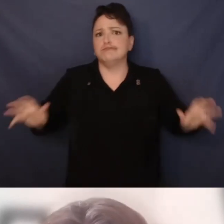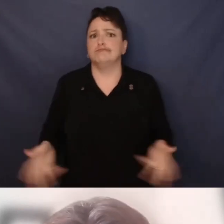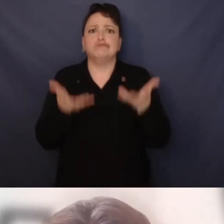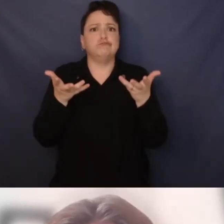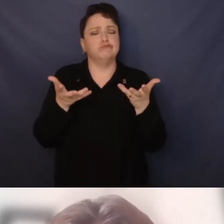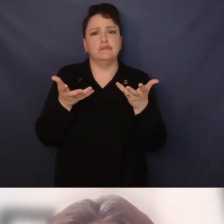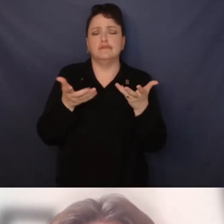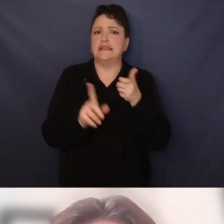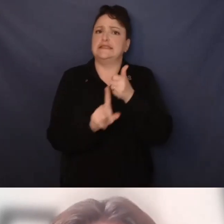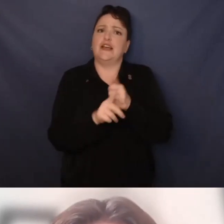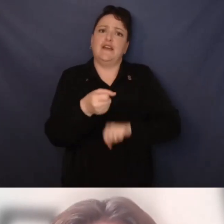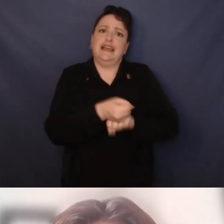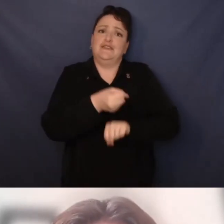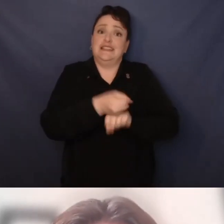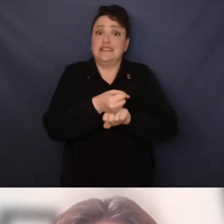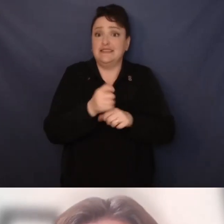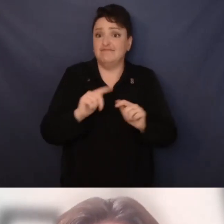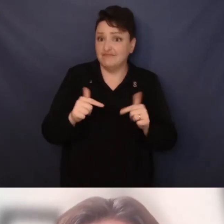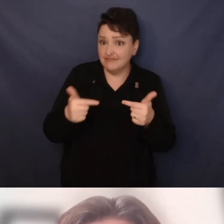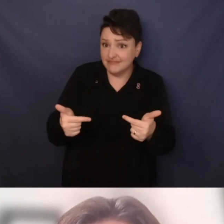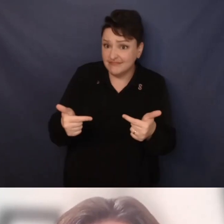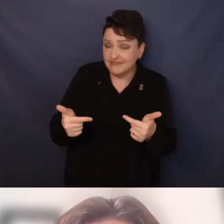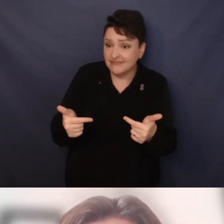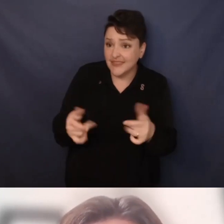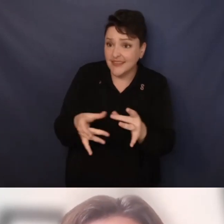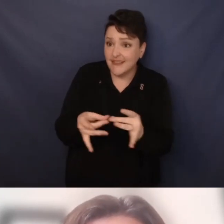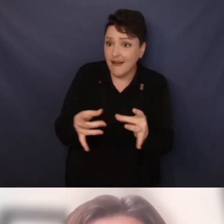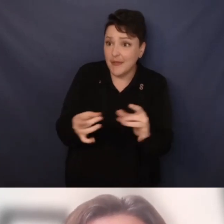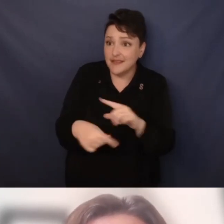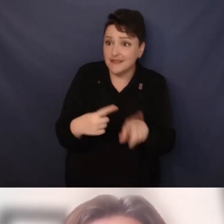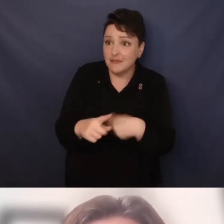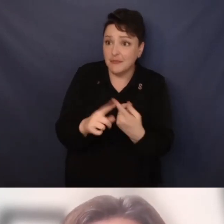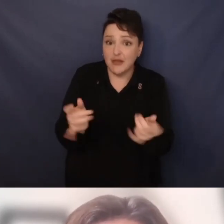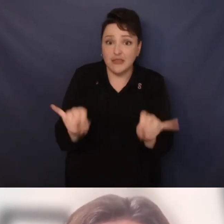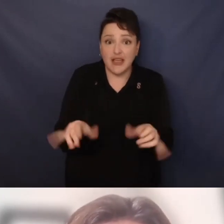know if either of you had comments to that. >> CLAUDIA CENTER: Yeah, I have a comment.